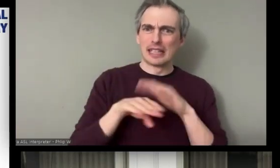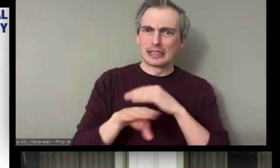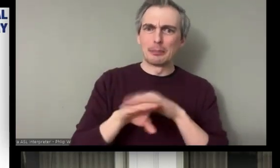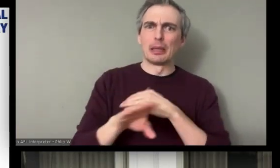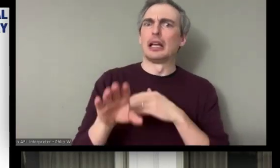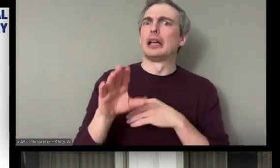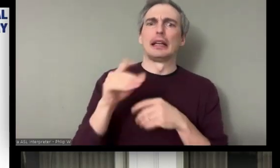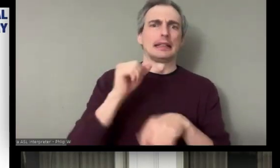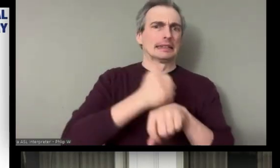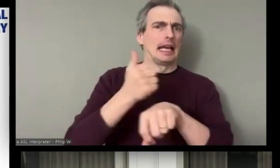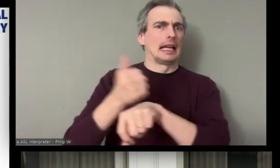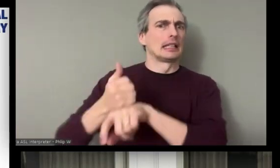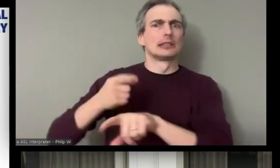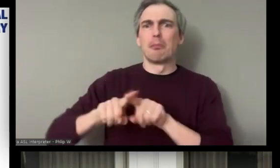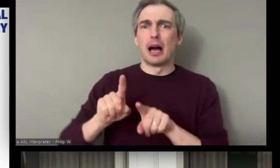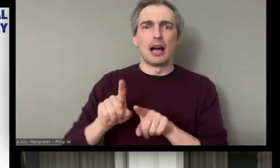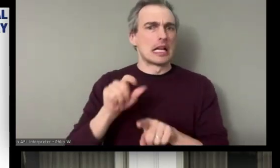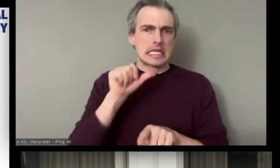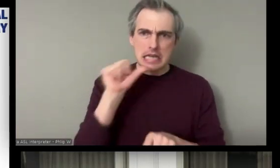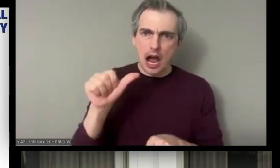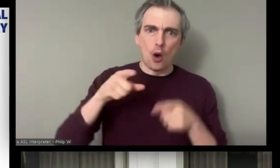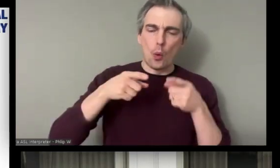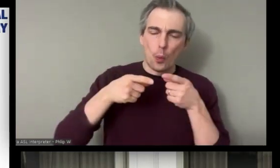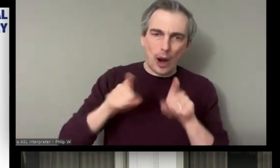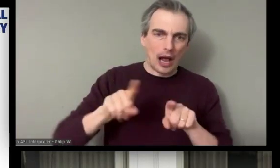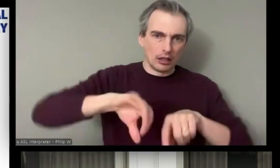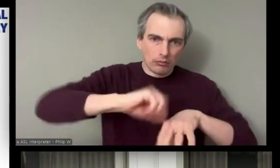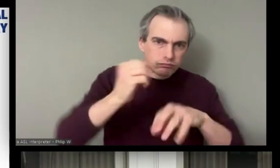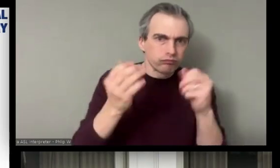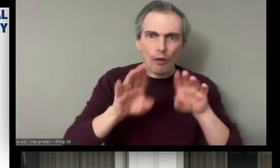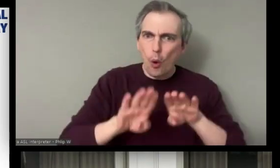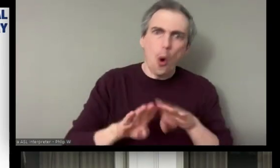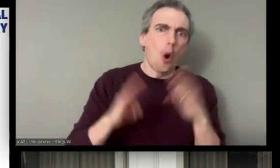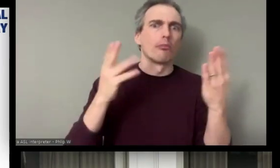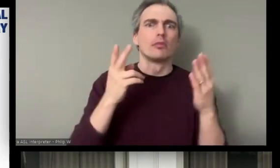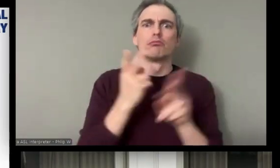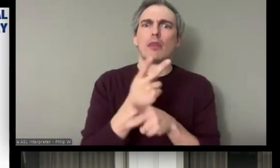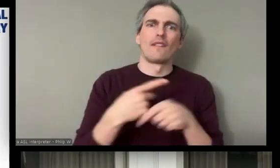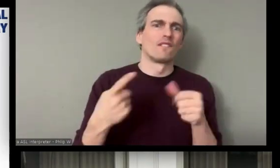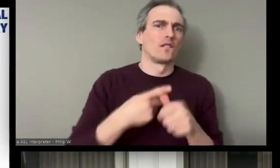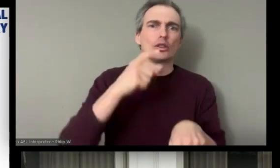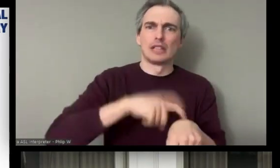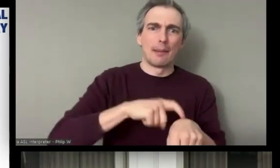But what about when you're unpackaging, you just purchased the device, and you want to use it right away?